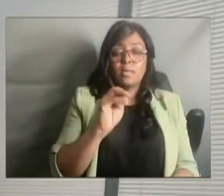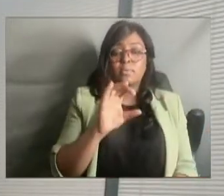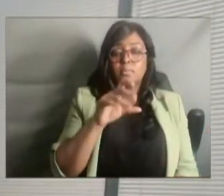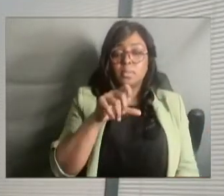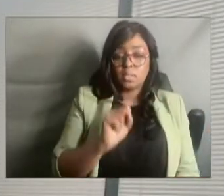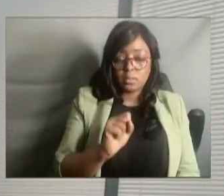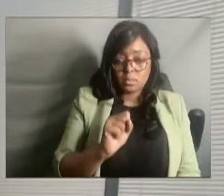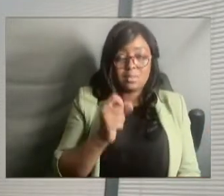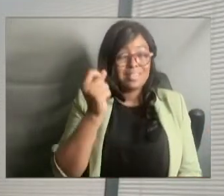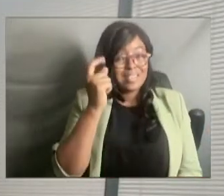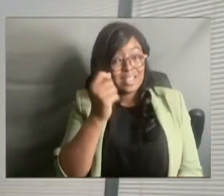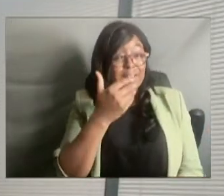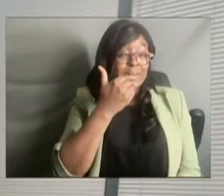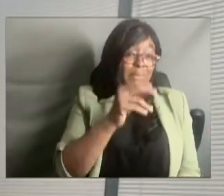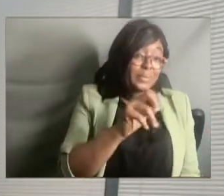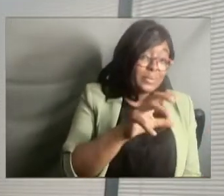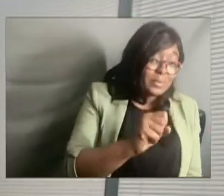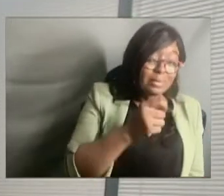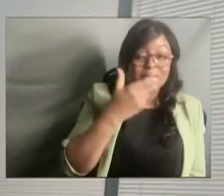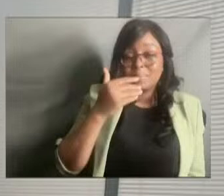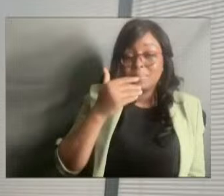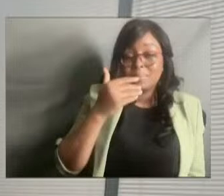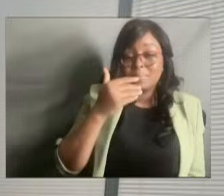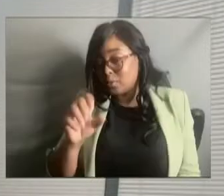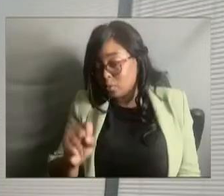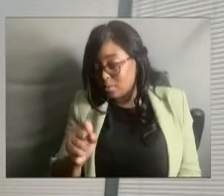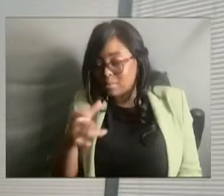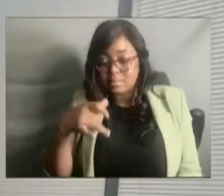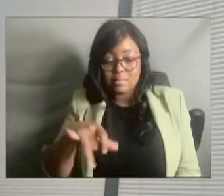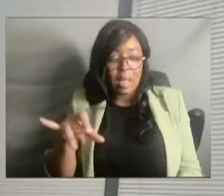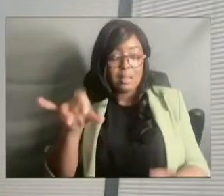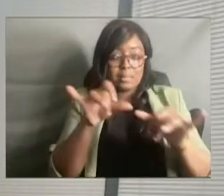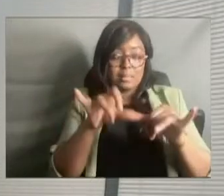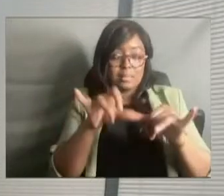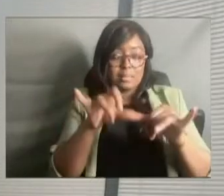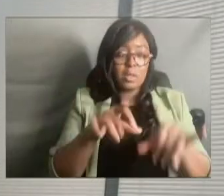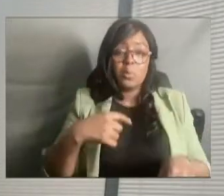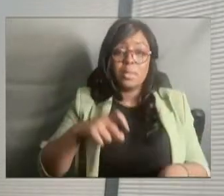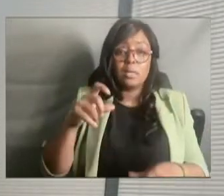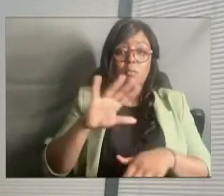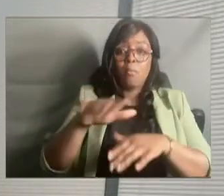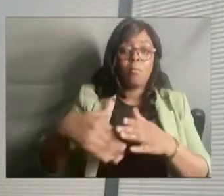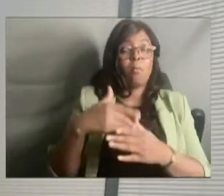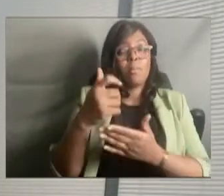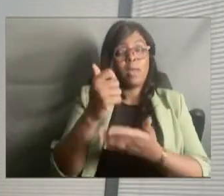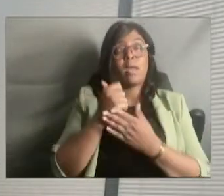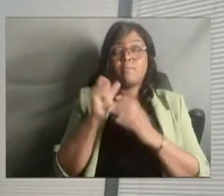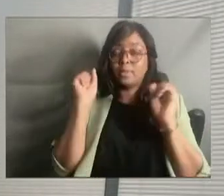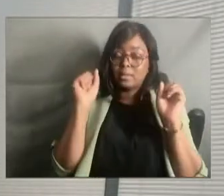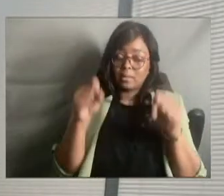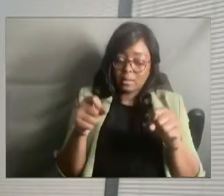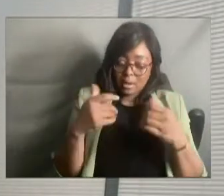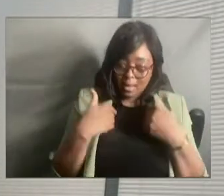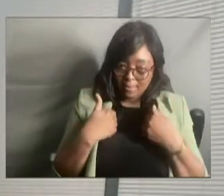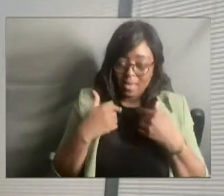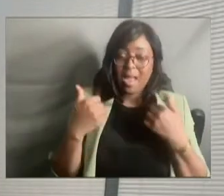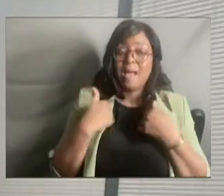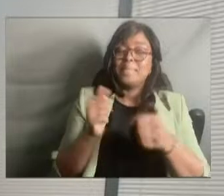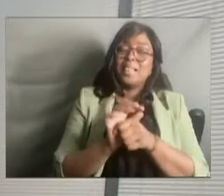M.C.P.S? Well, the good news and the bad news is still the same.